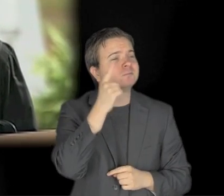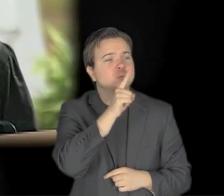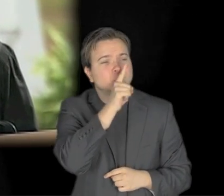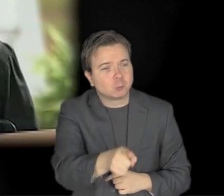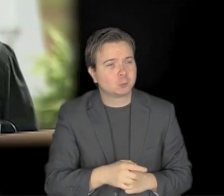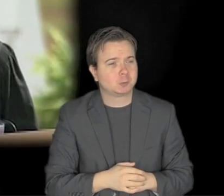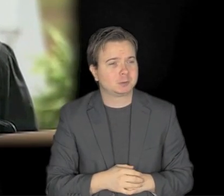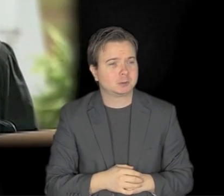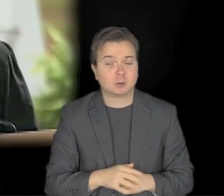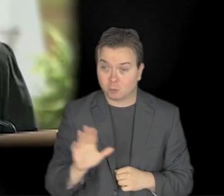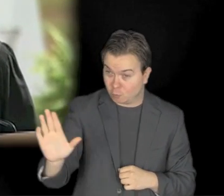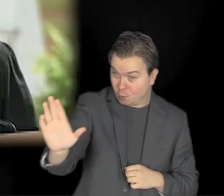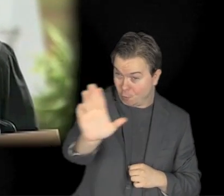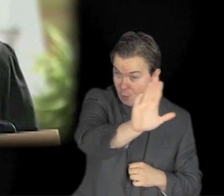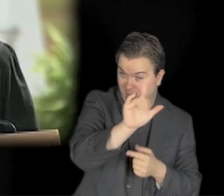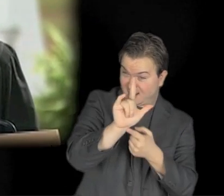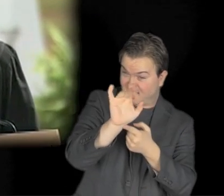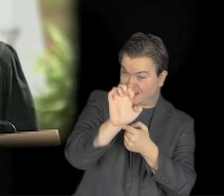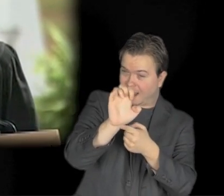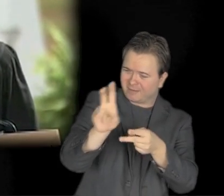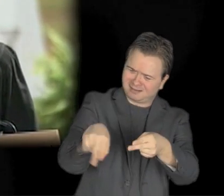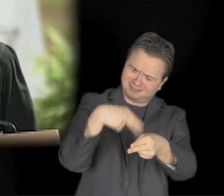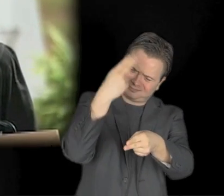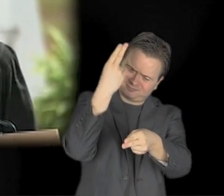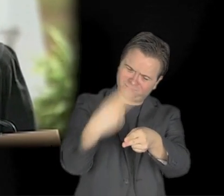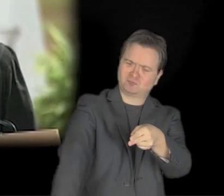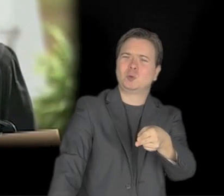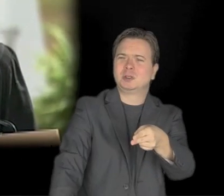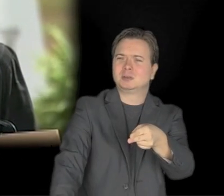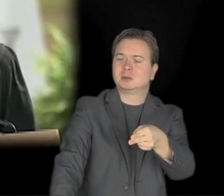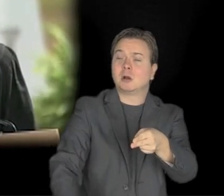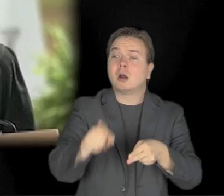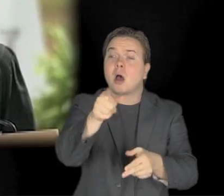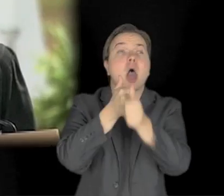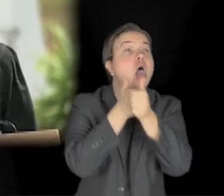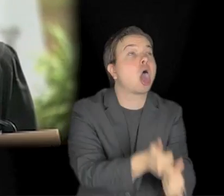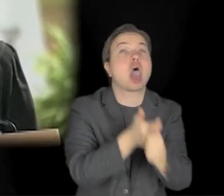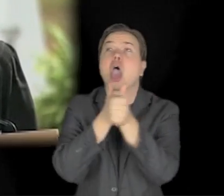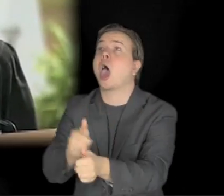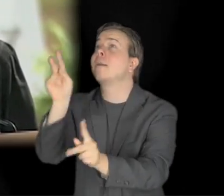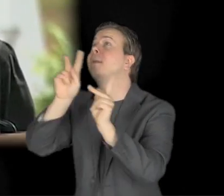Your time is limited, so don't waste it living someone else's life.